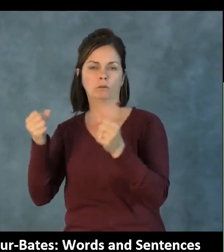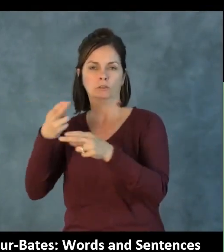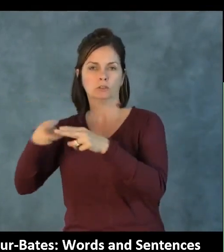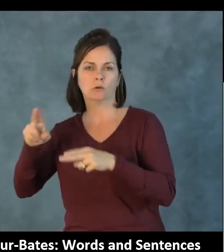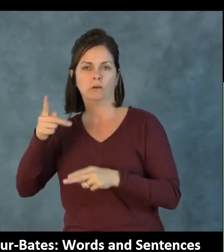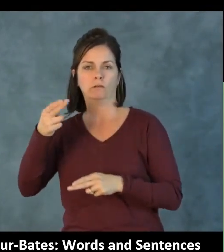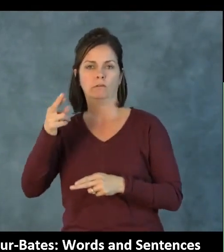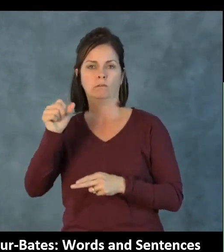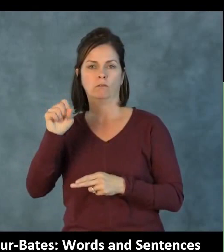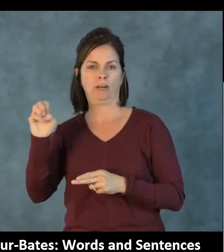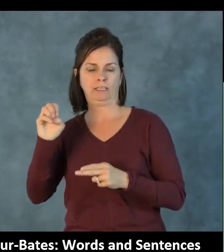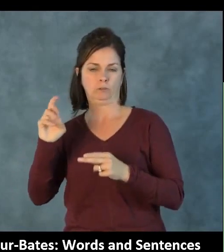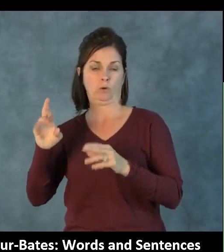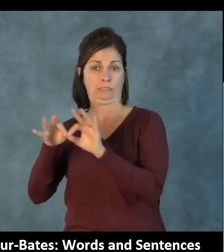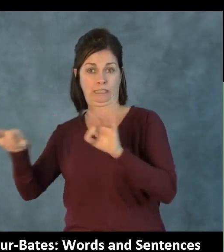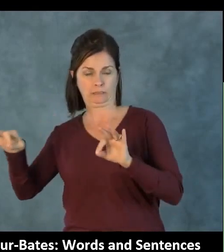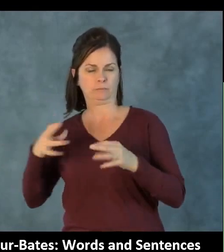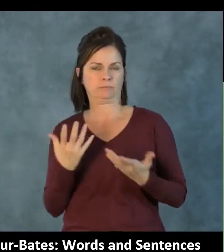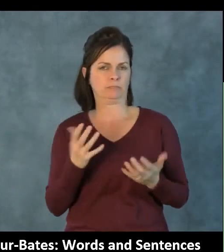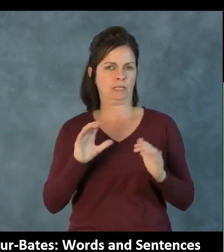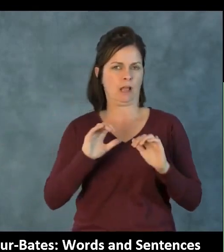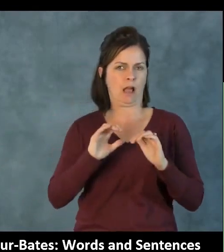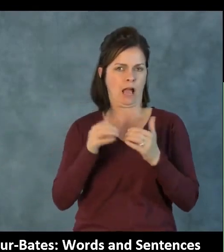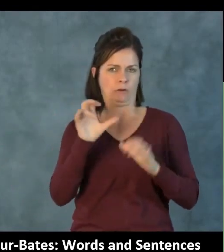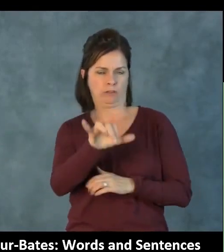The rule of thumb in typical language development